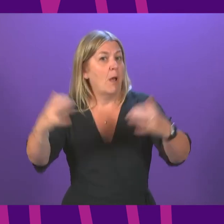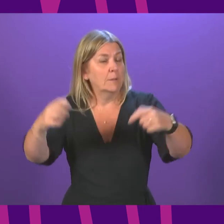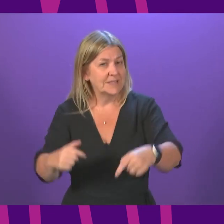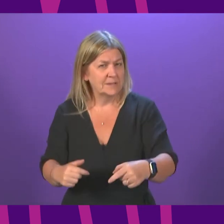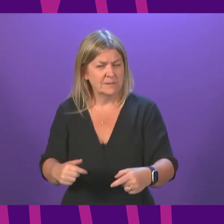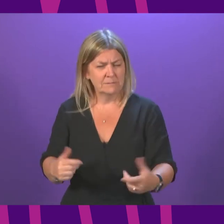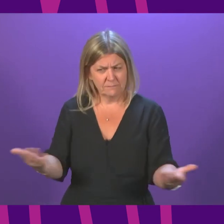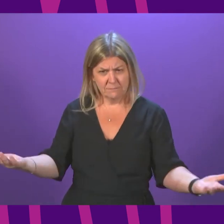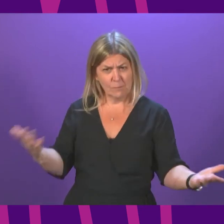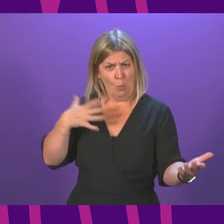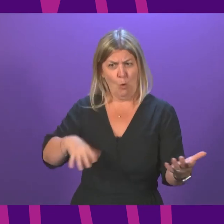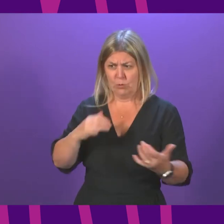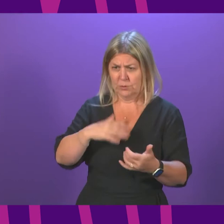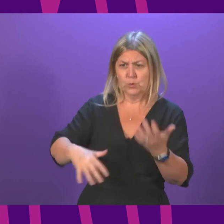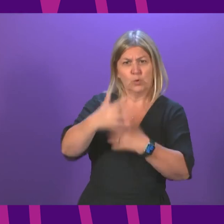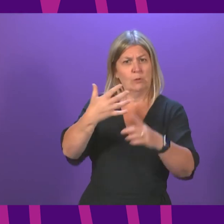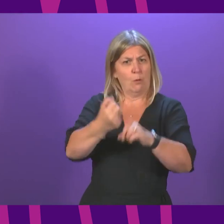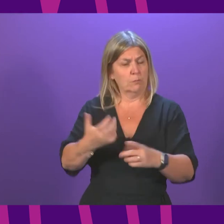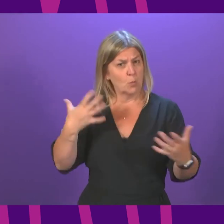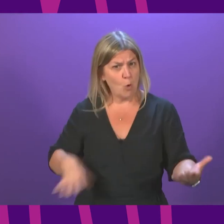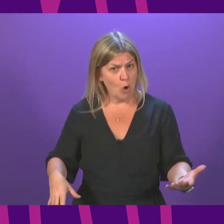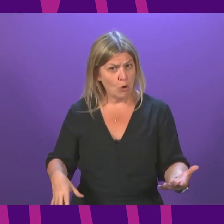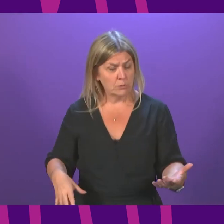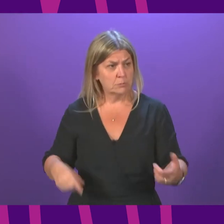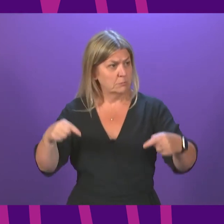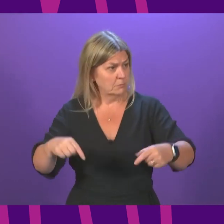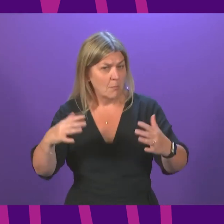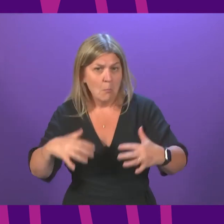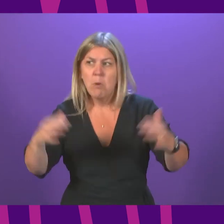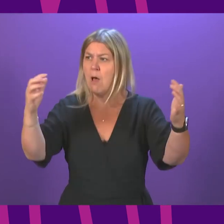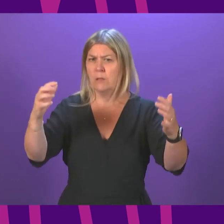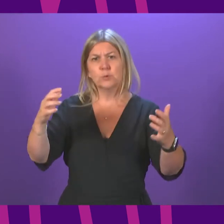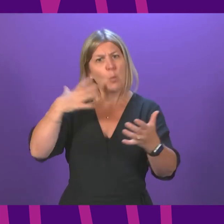social outcomes that this Parliament has already agreed are favourable, surely we should be